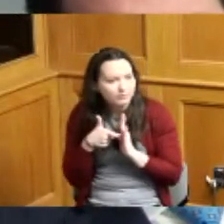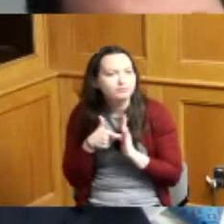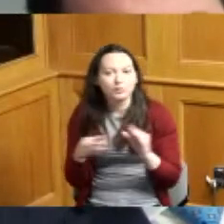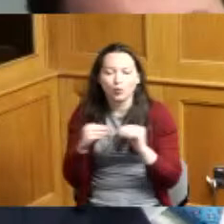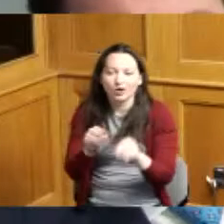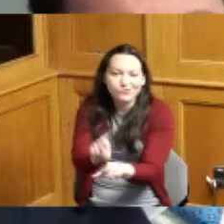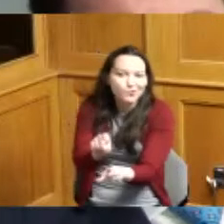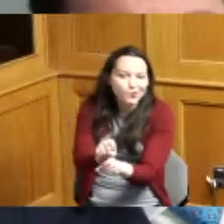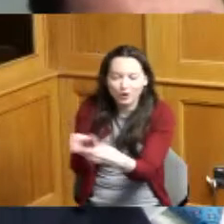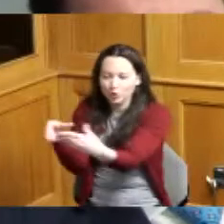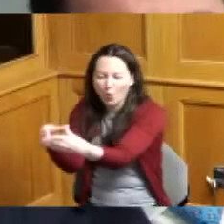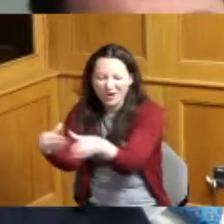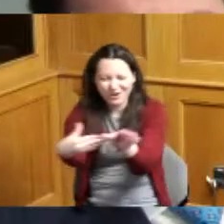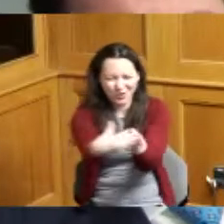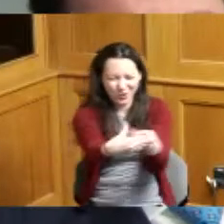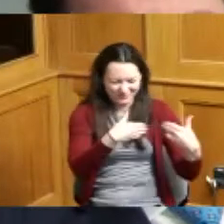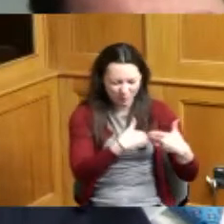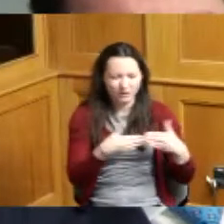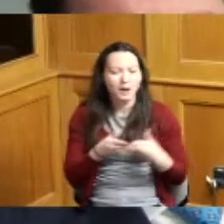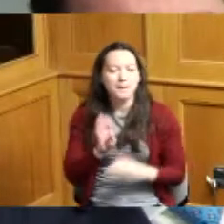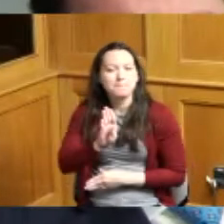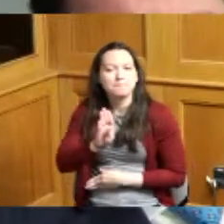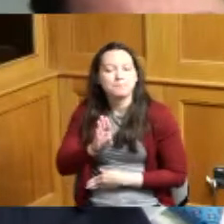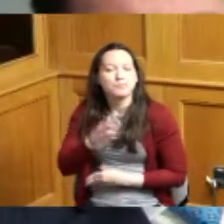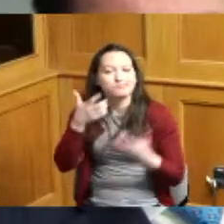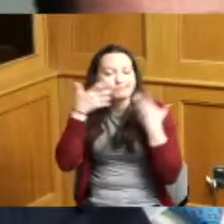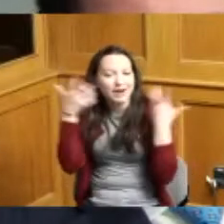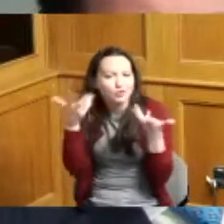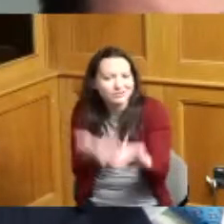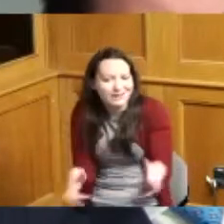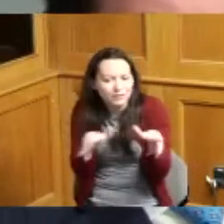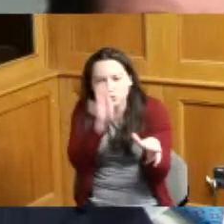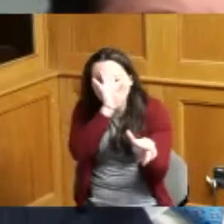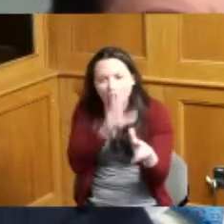done in the corners of Paul Brown Stadium as the board is aware Paul Brown Stadium was constructed